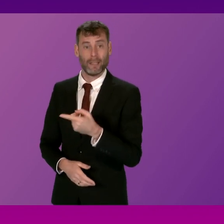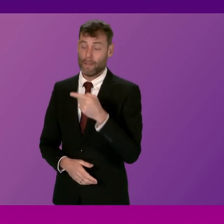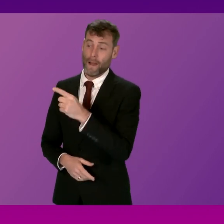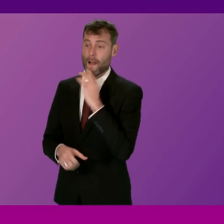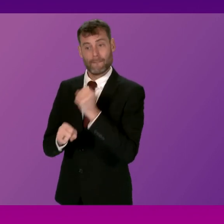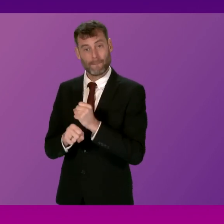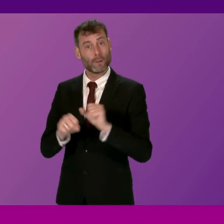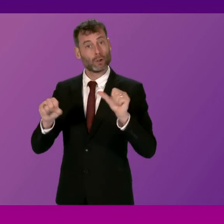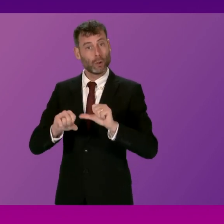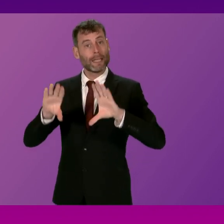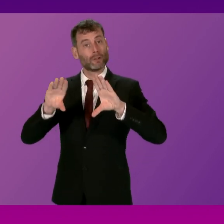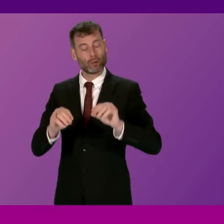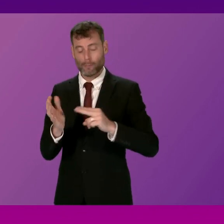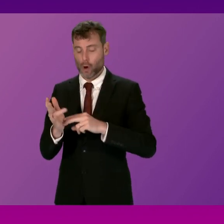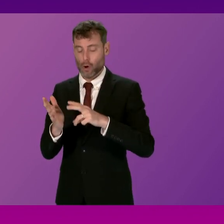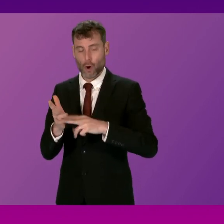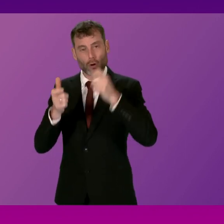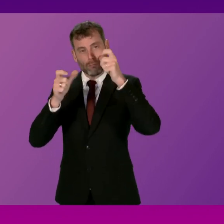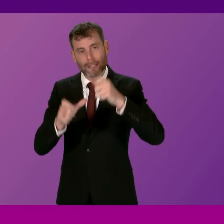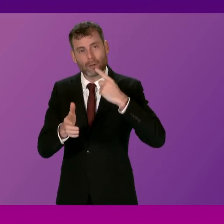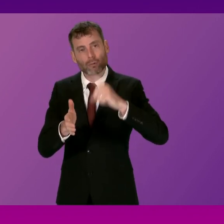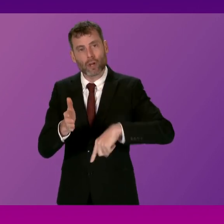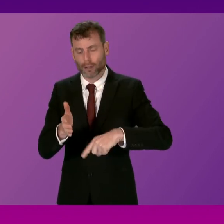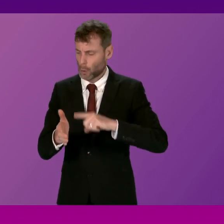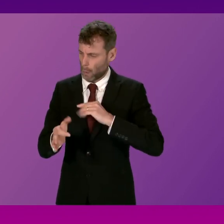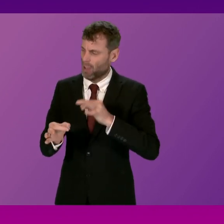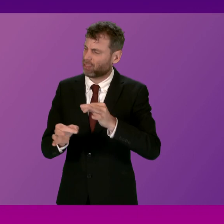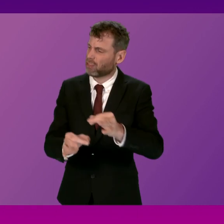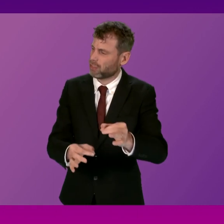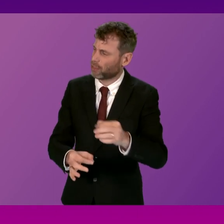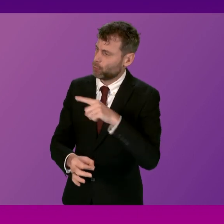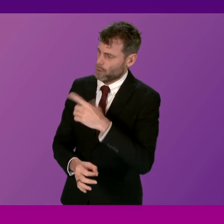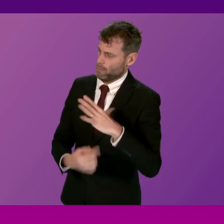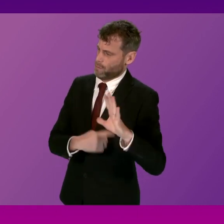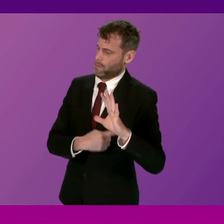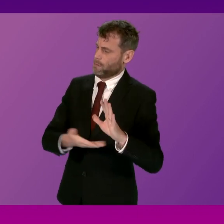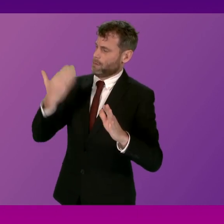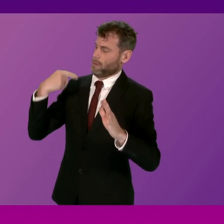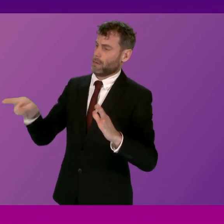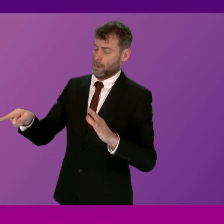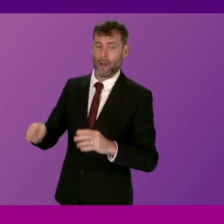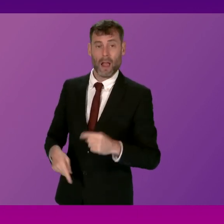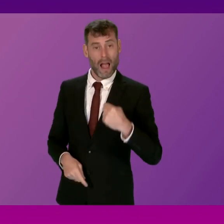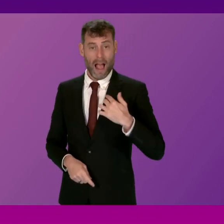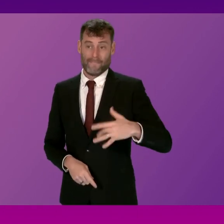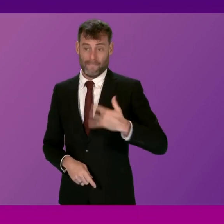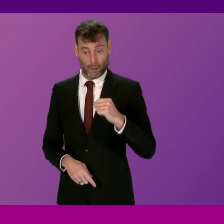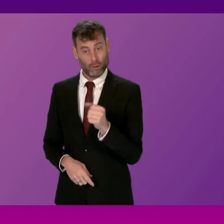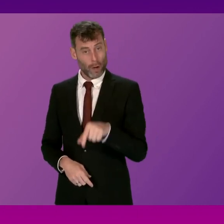With bold and swift action, we can make Scotland the land of opportunity for disabled people